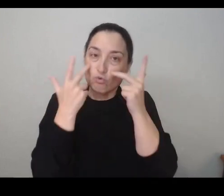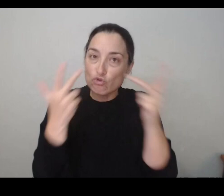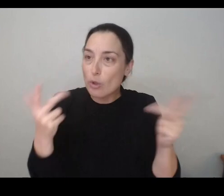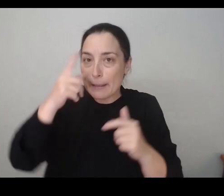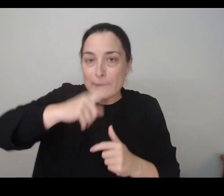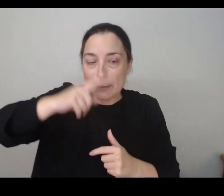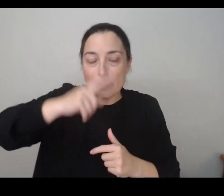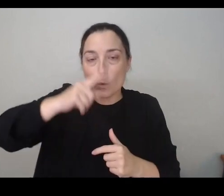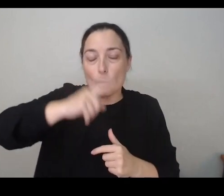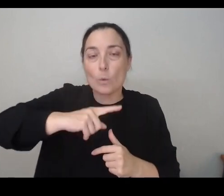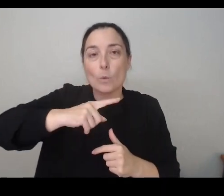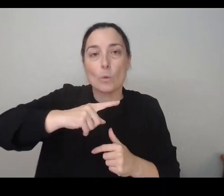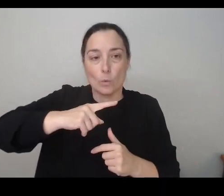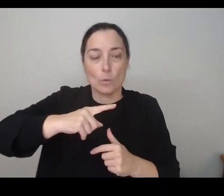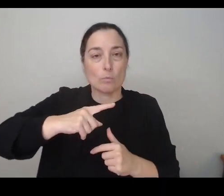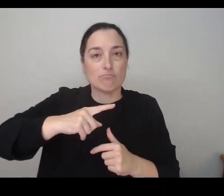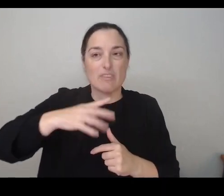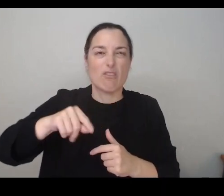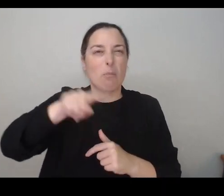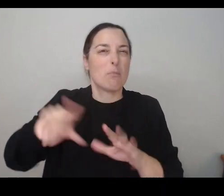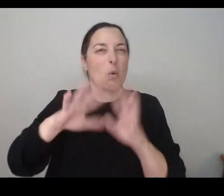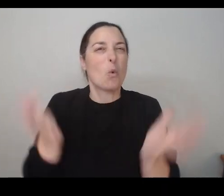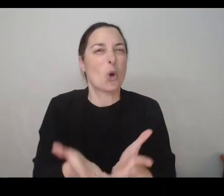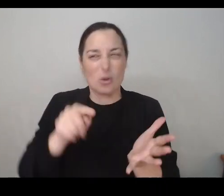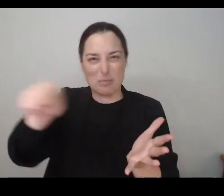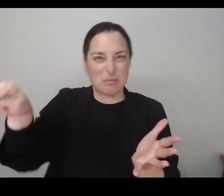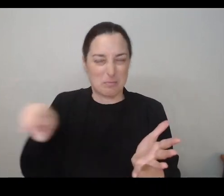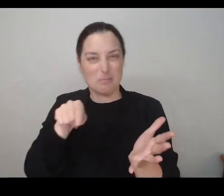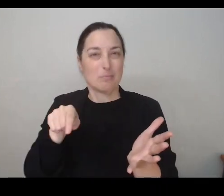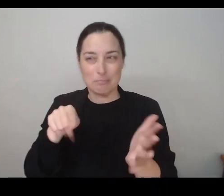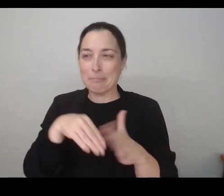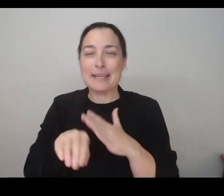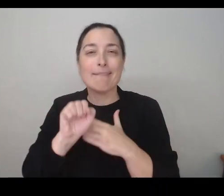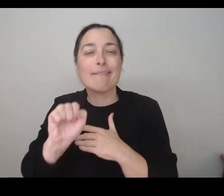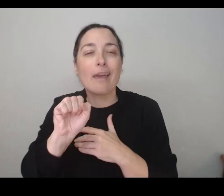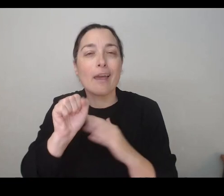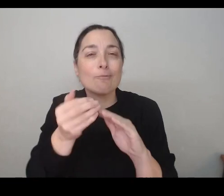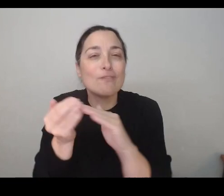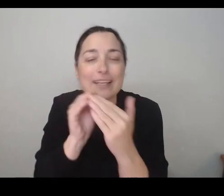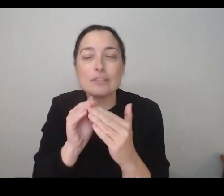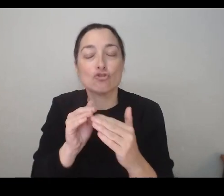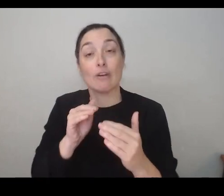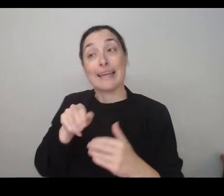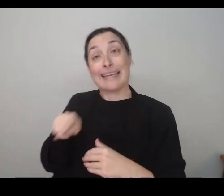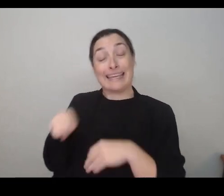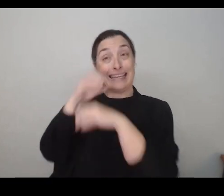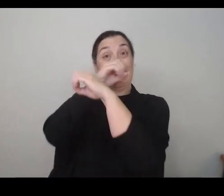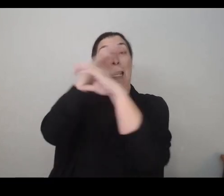in a situation, as if they were in a village or so. He had ideas of elsewhere. And I think when he arrives in Tahiti,